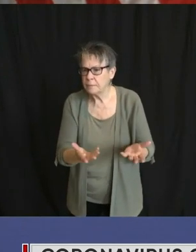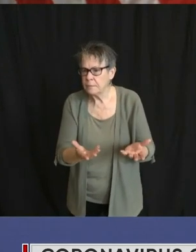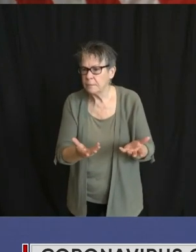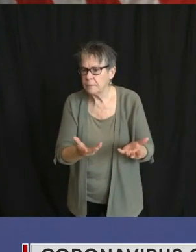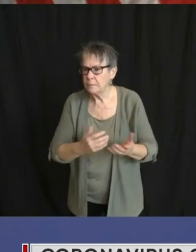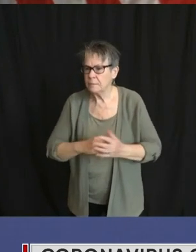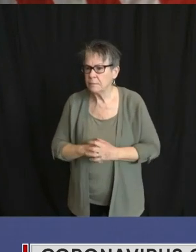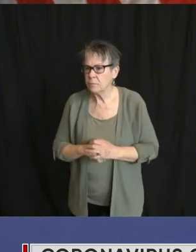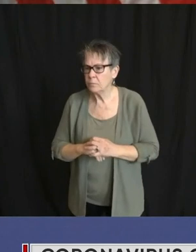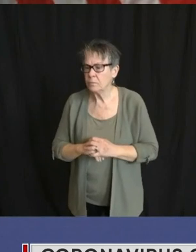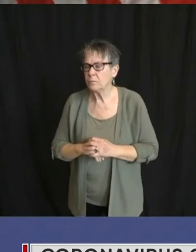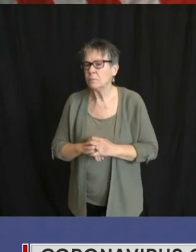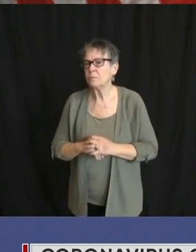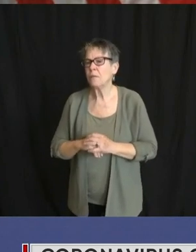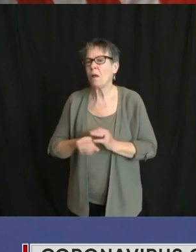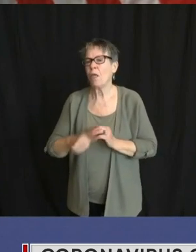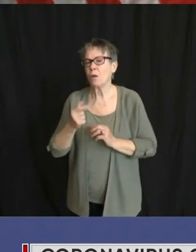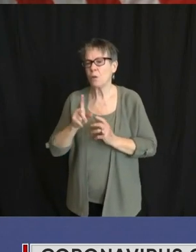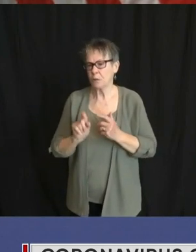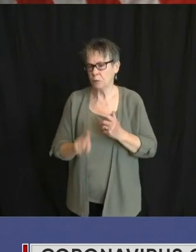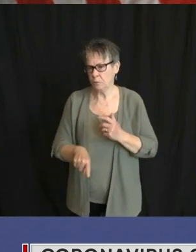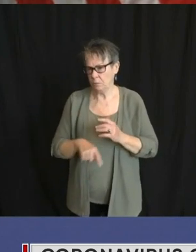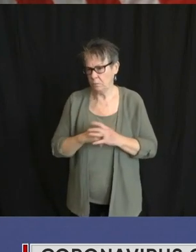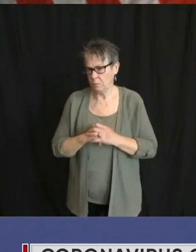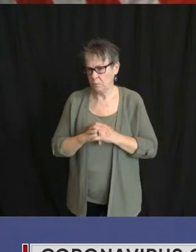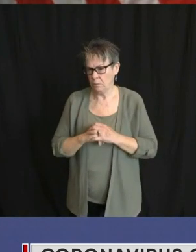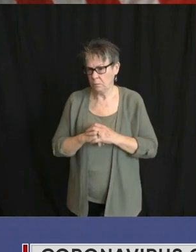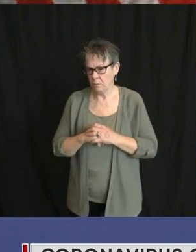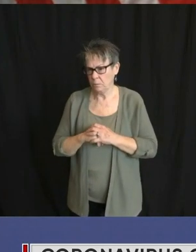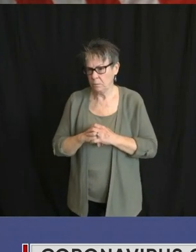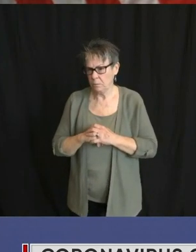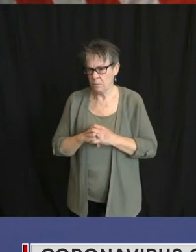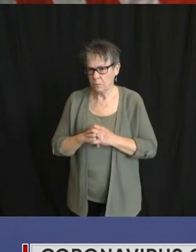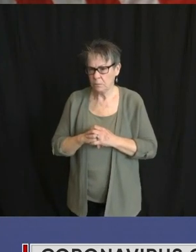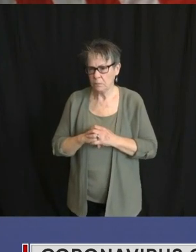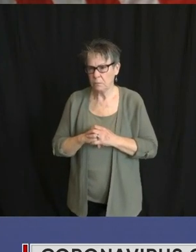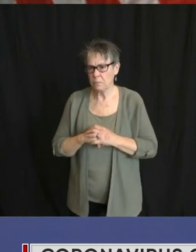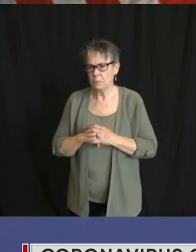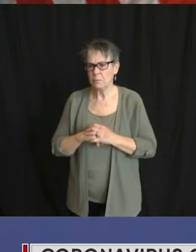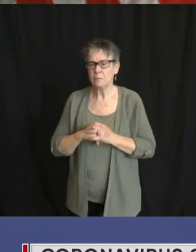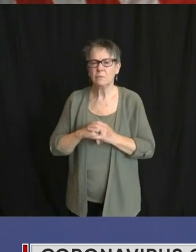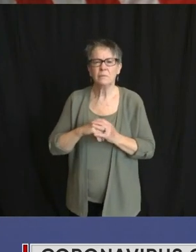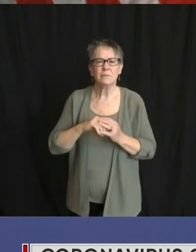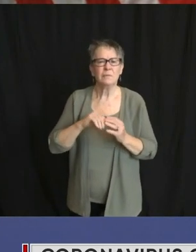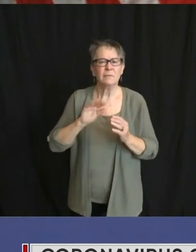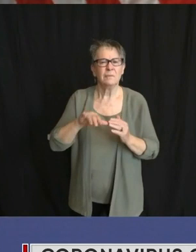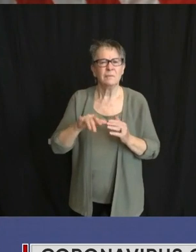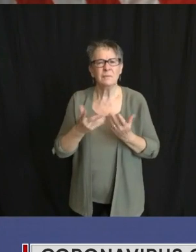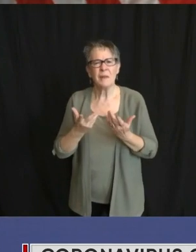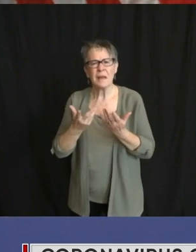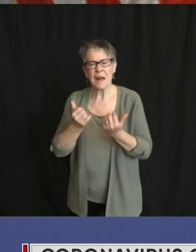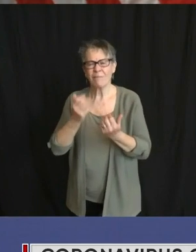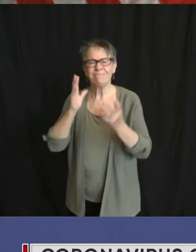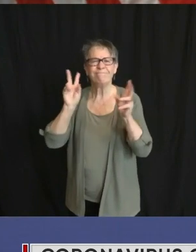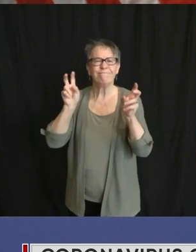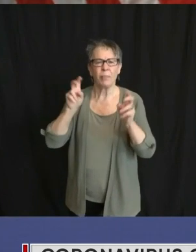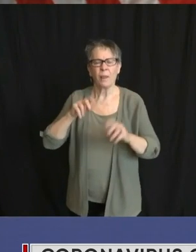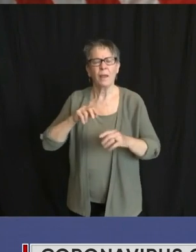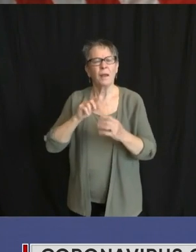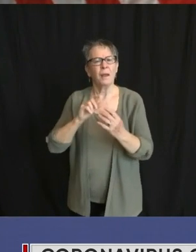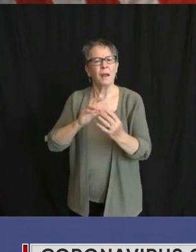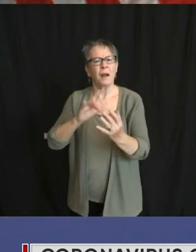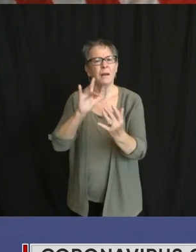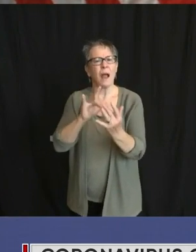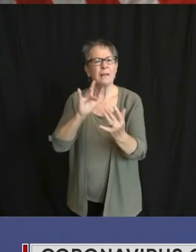IT IS ONLY A POINT IN TIME